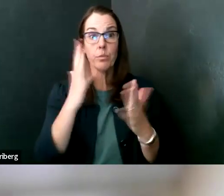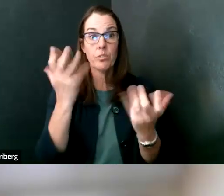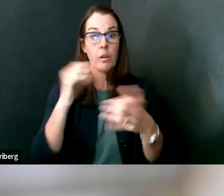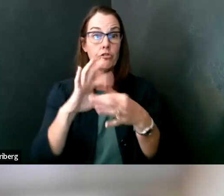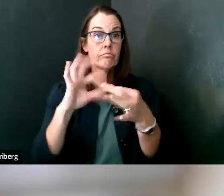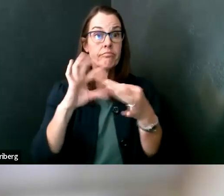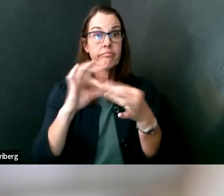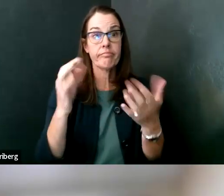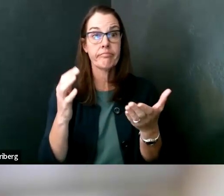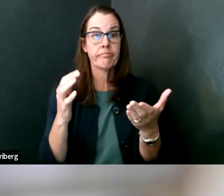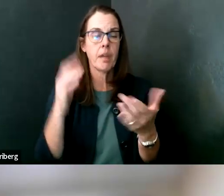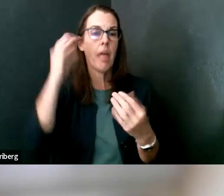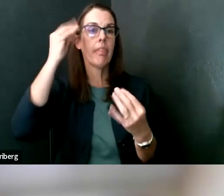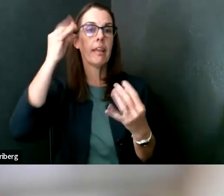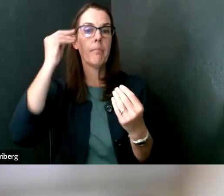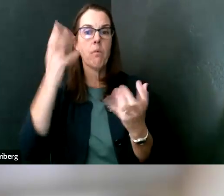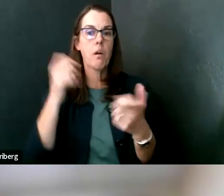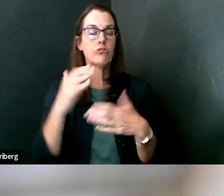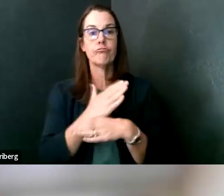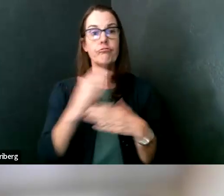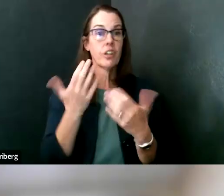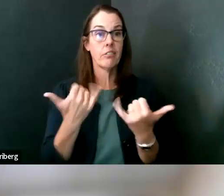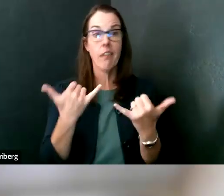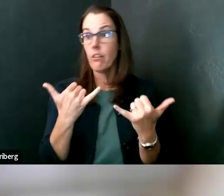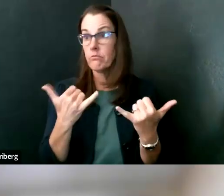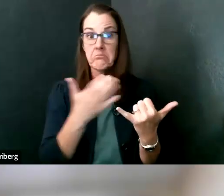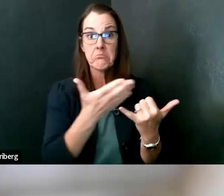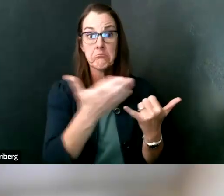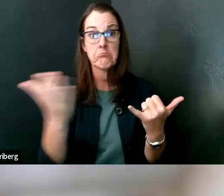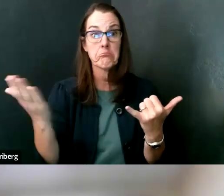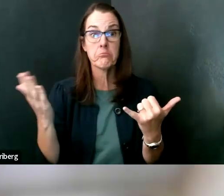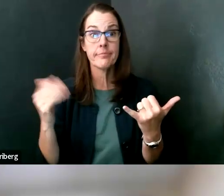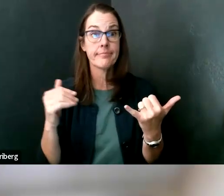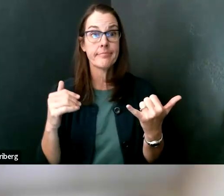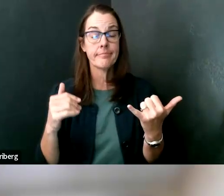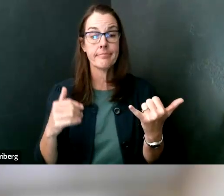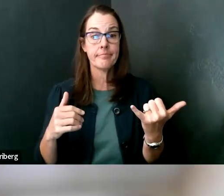a while and mulling it over? And I would I would I would welcome any any of those